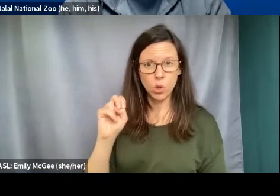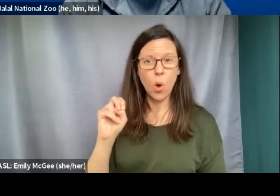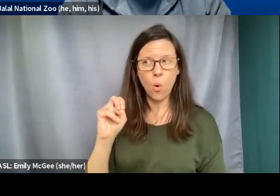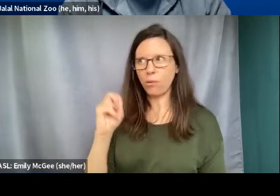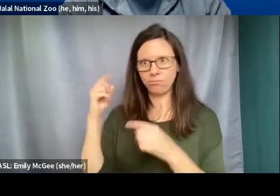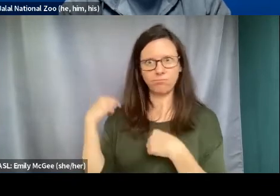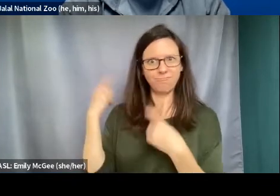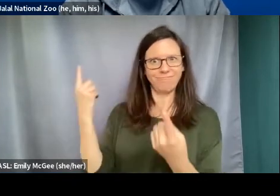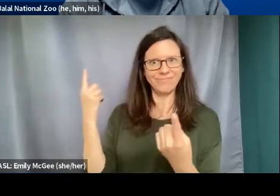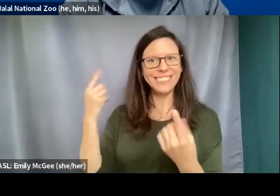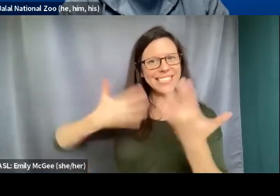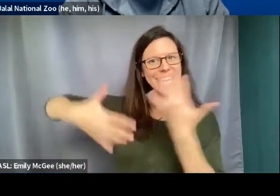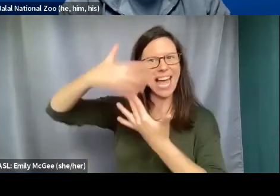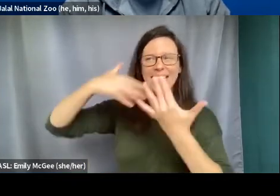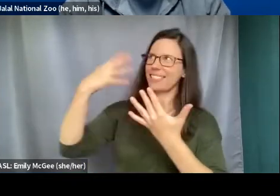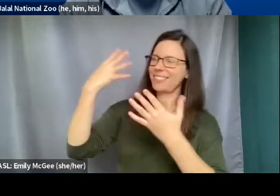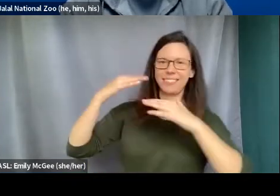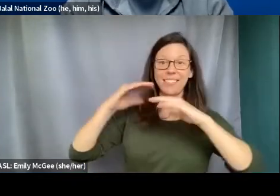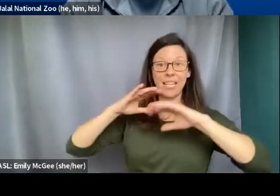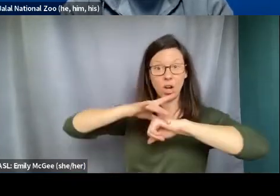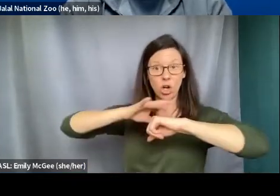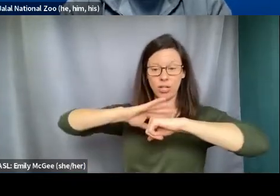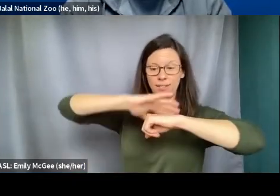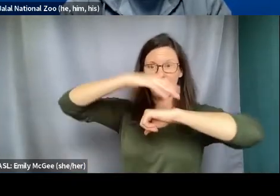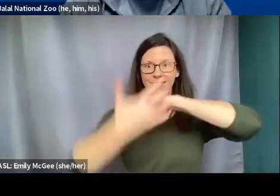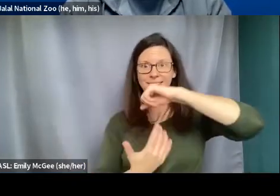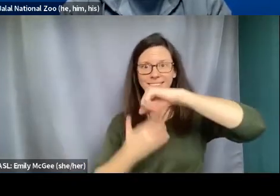that's in our atmosphere. It's brought up a lot when it talks about climate change